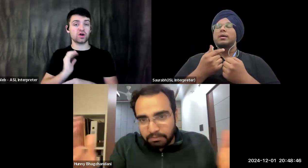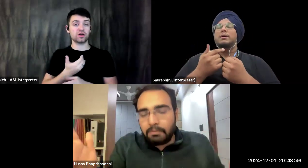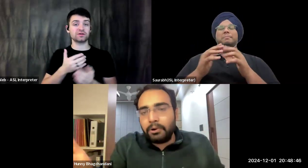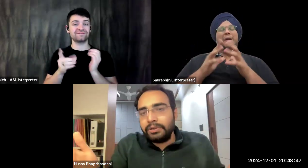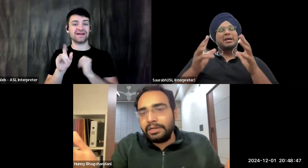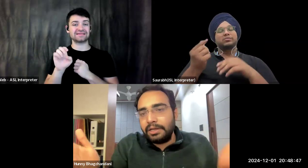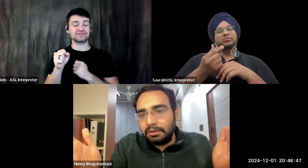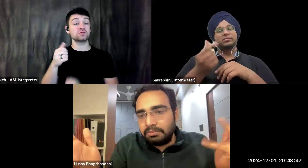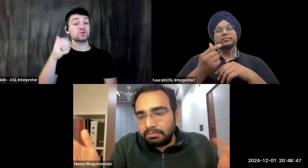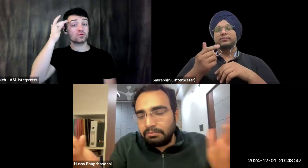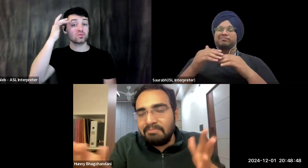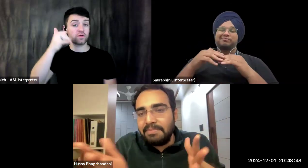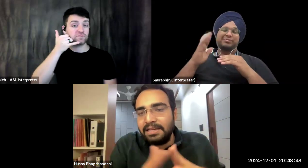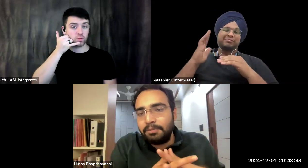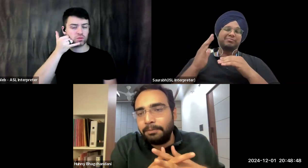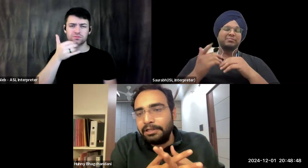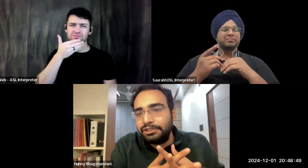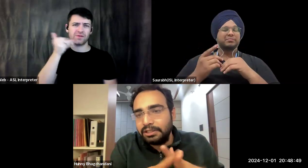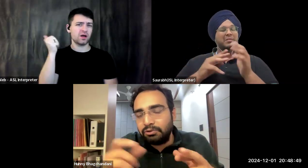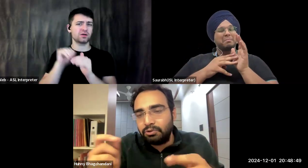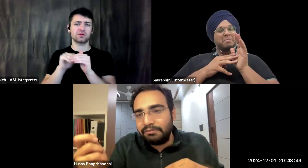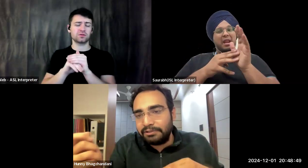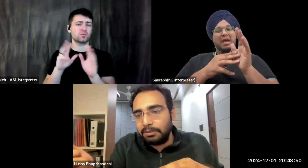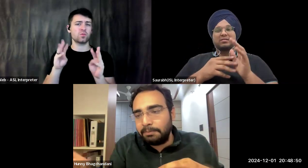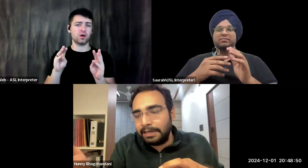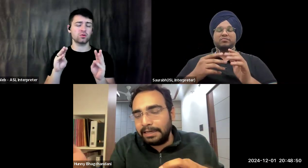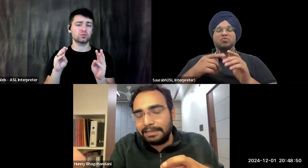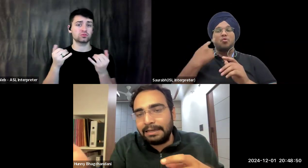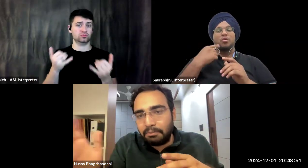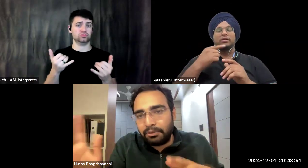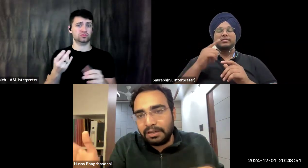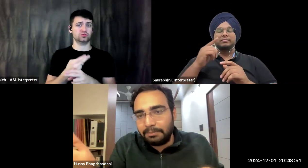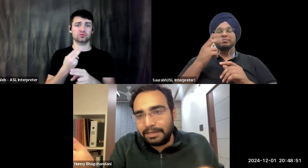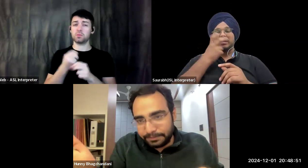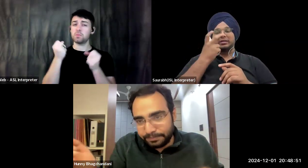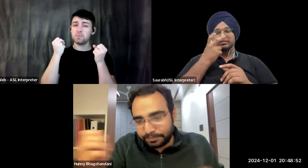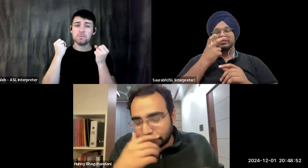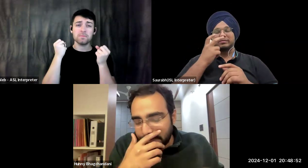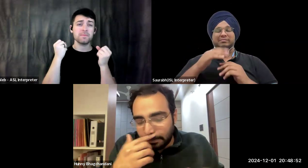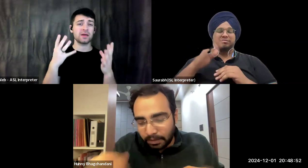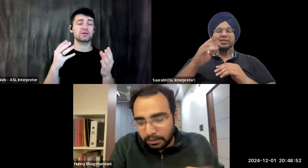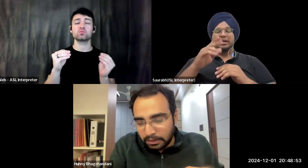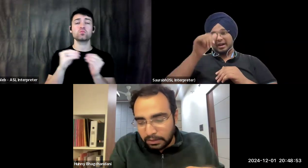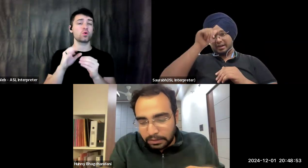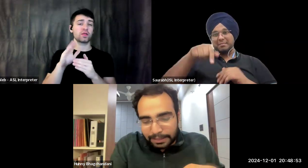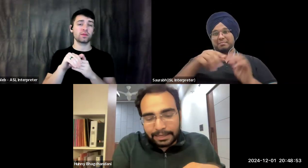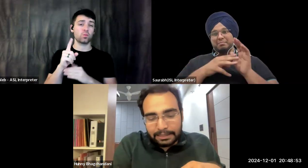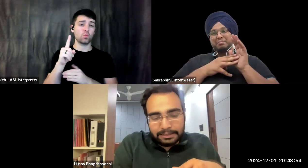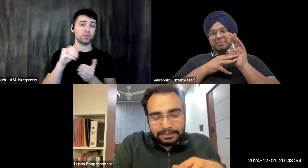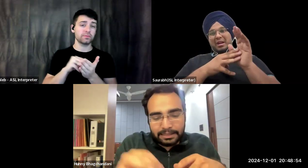more than a million population who are visually impaired in India, more than a million.